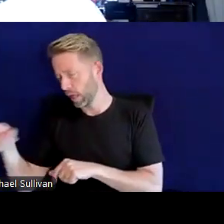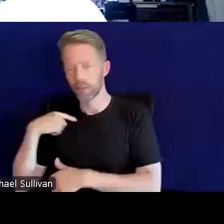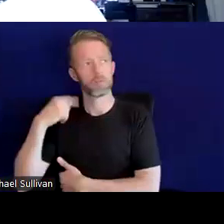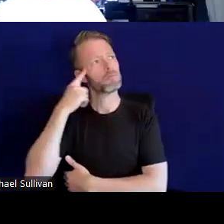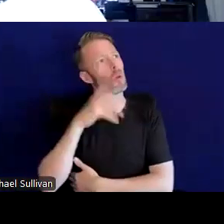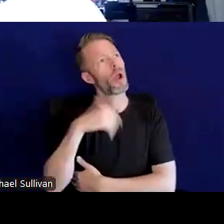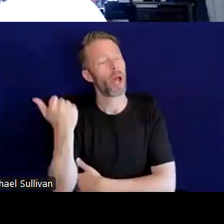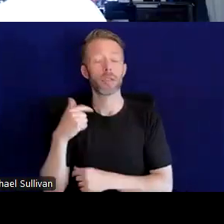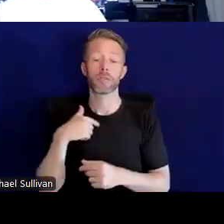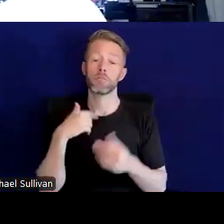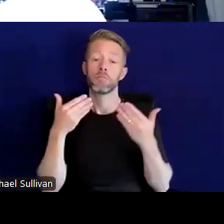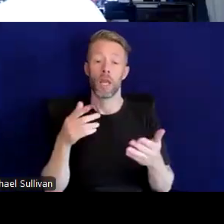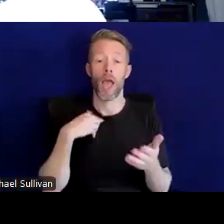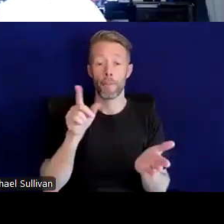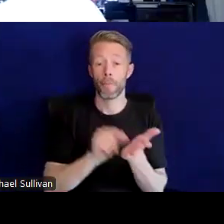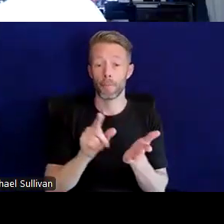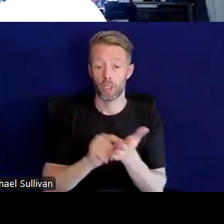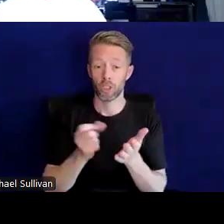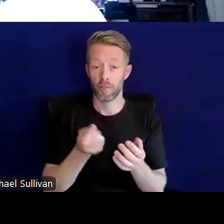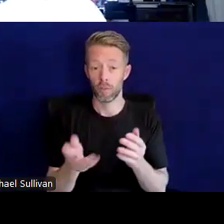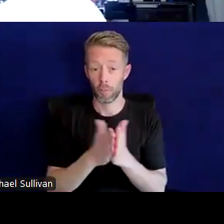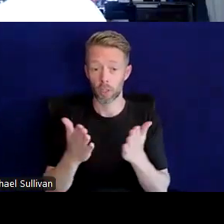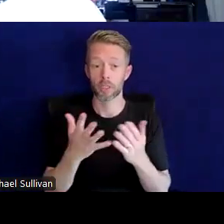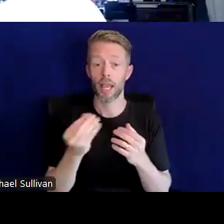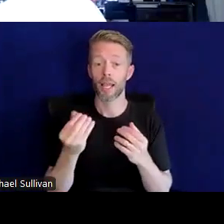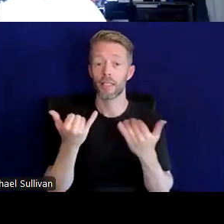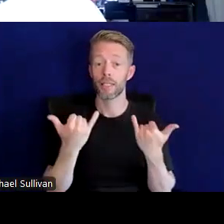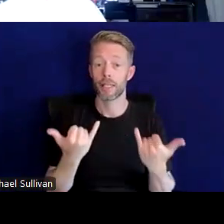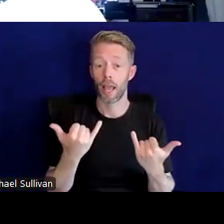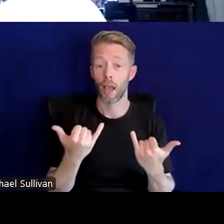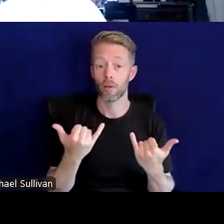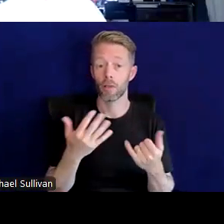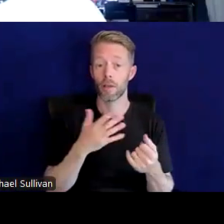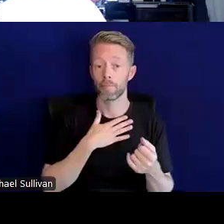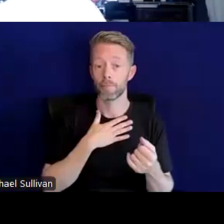can't do this. I published a couple of books and visually my